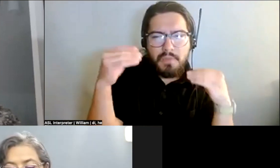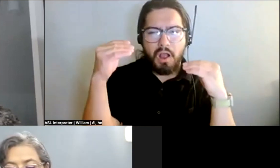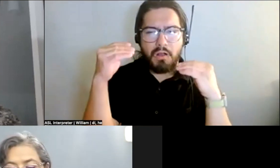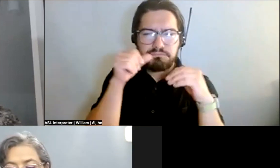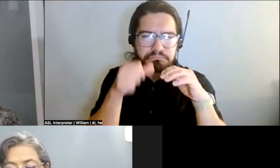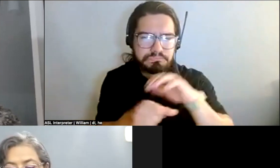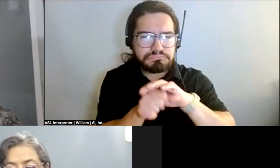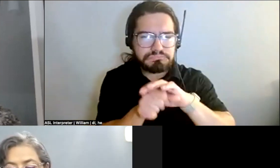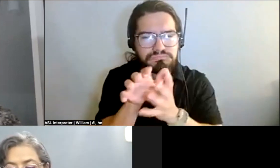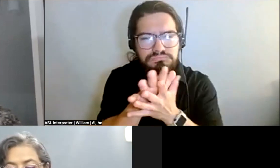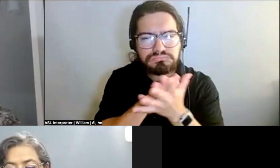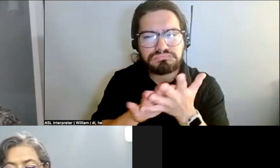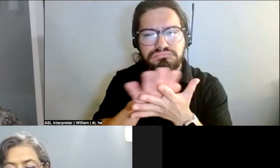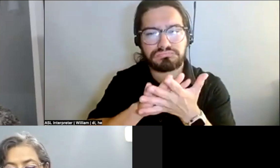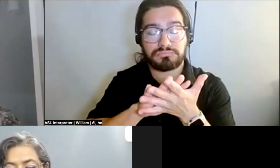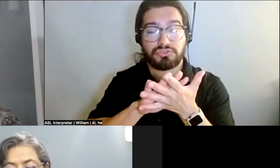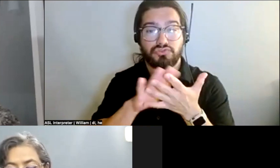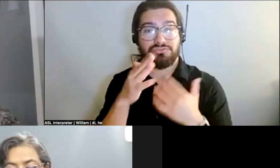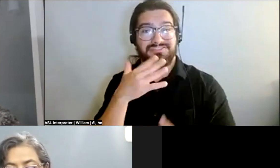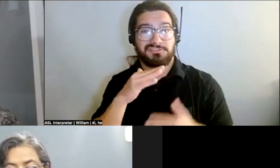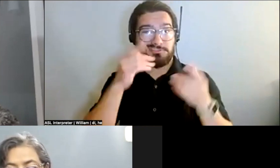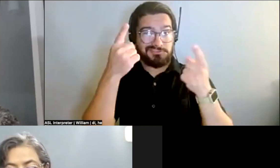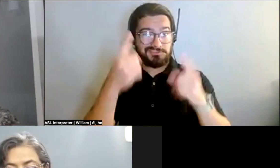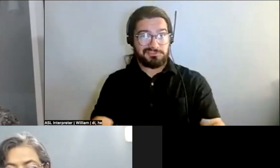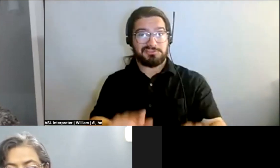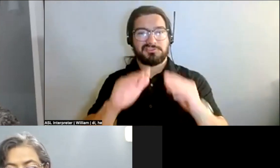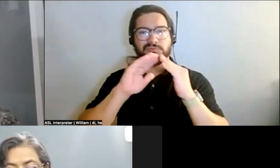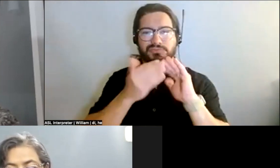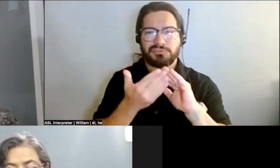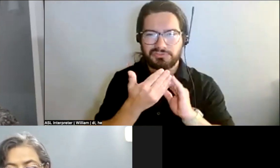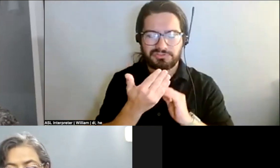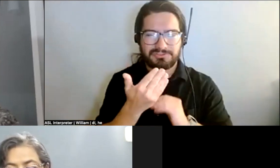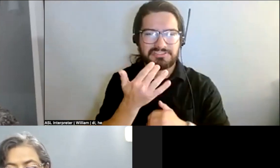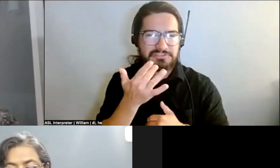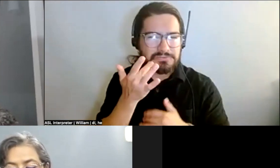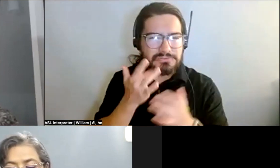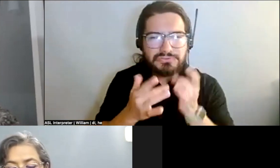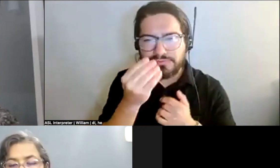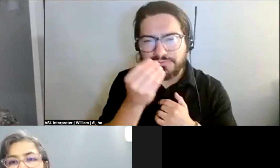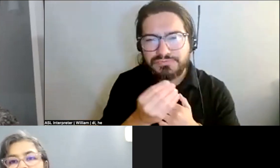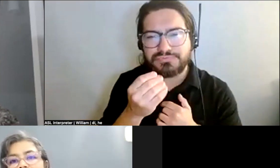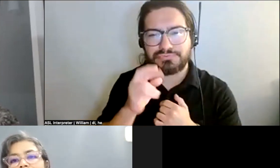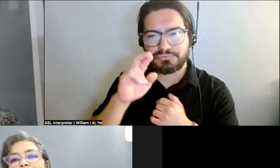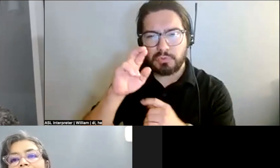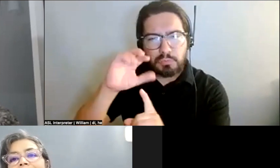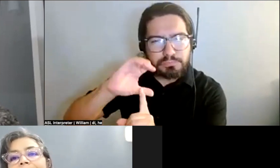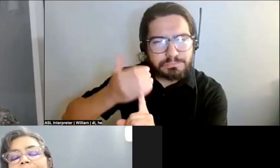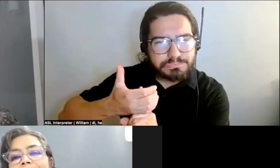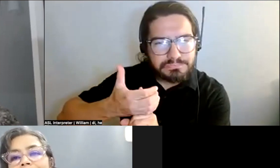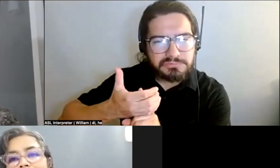The city either fasts or fattens, it creates disguises, it roars and curses and it resigns itself.